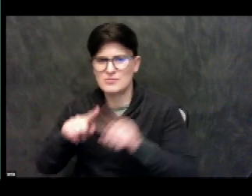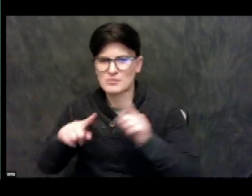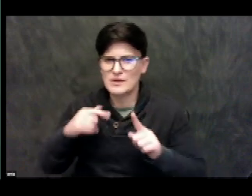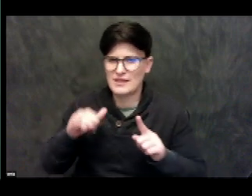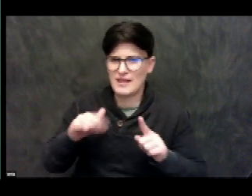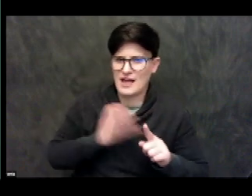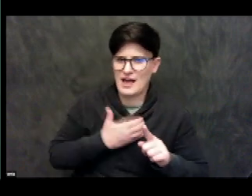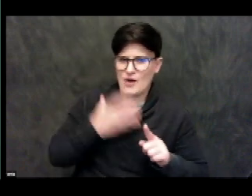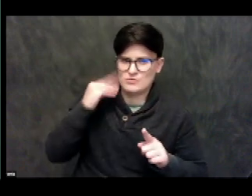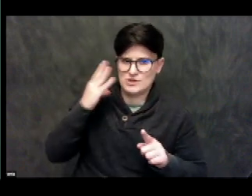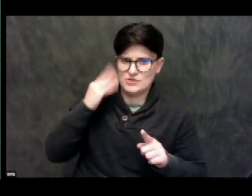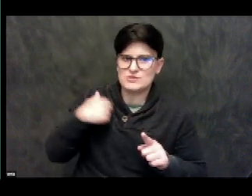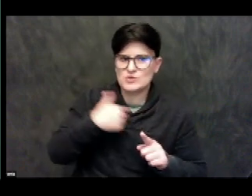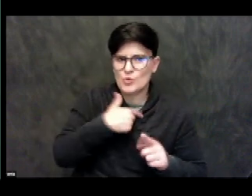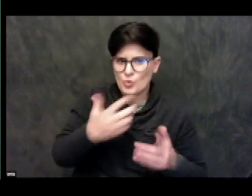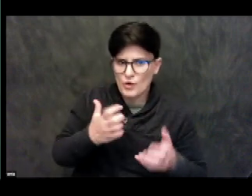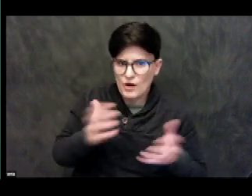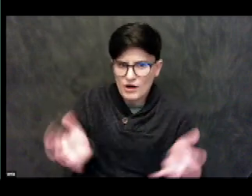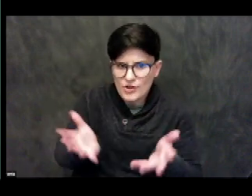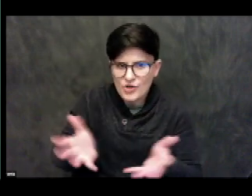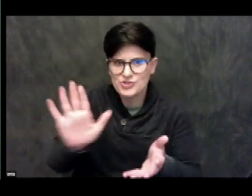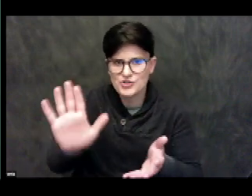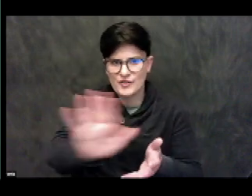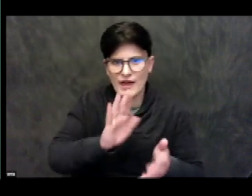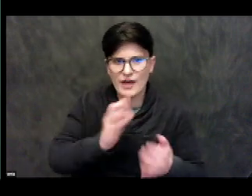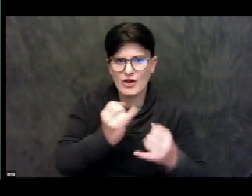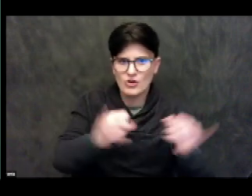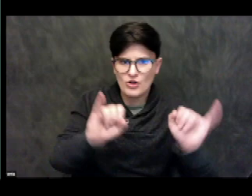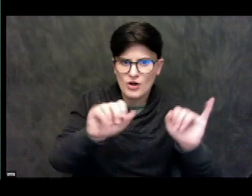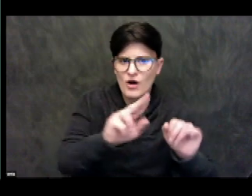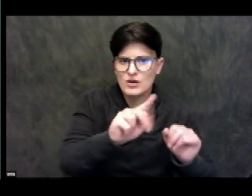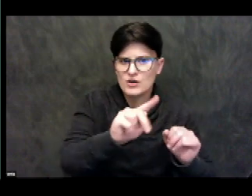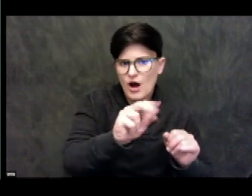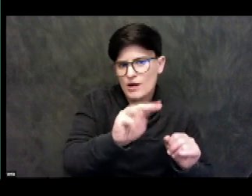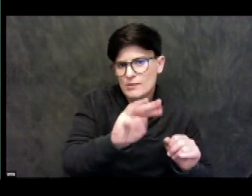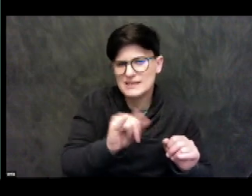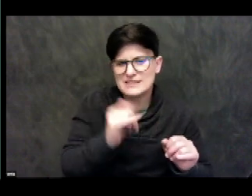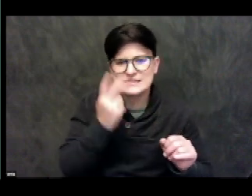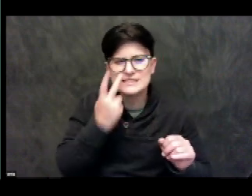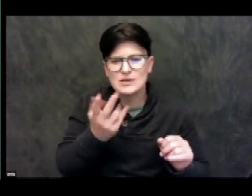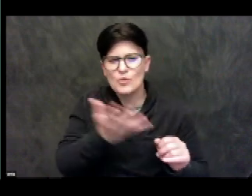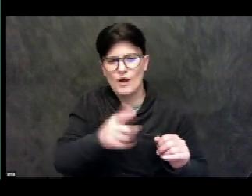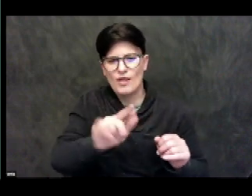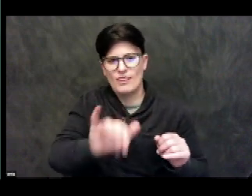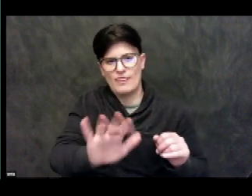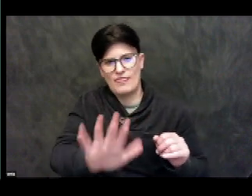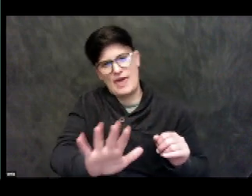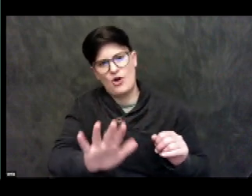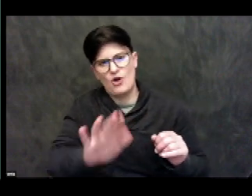understanding what their conception of a good outcome is. What their conception of avoiding a bad outcome,